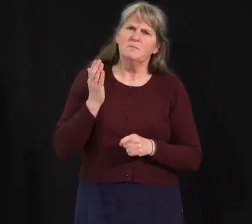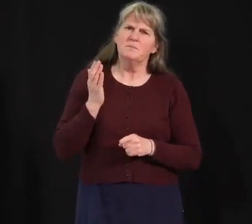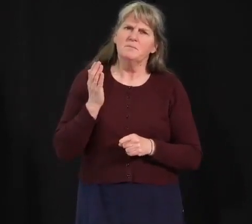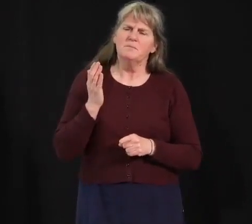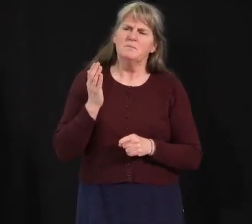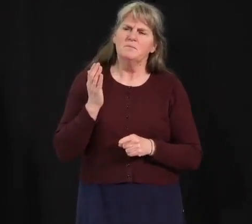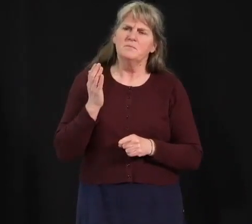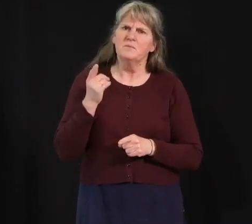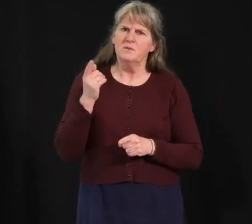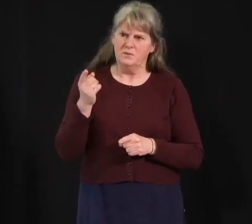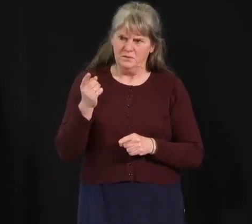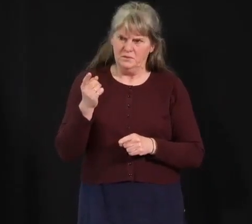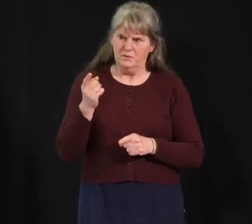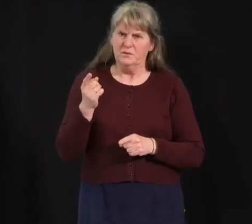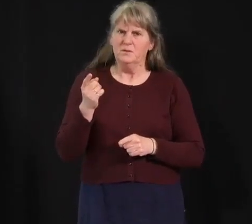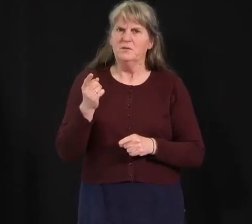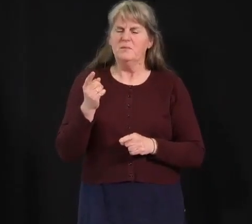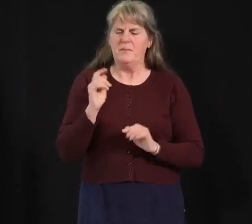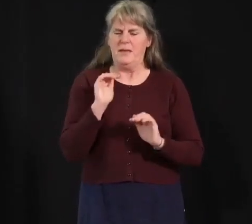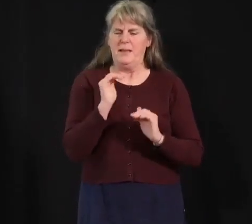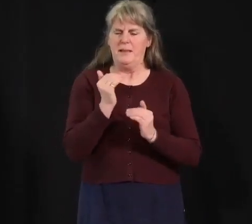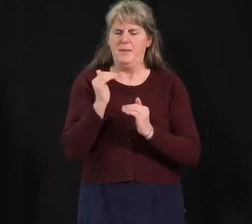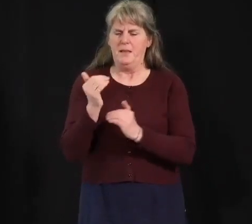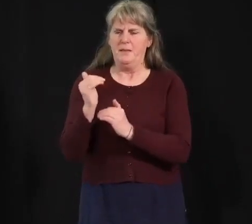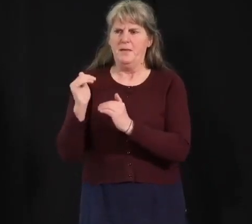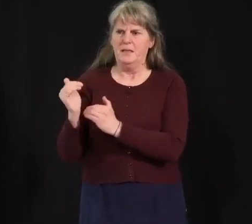Moderator: If we can move to Jane from CBC?